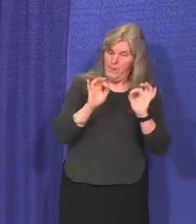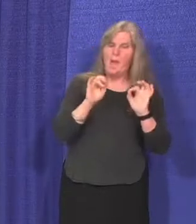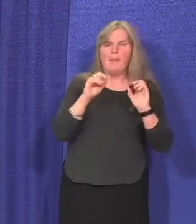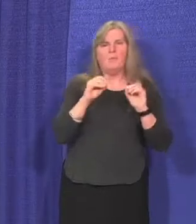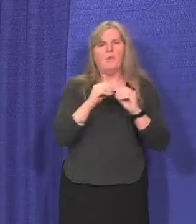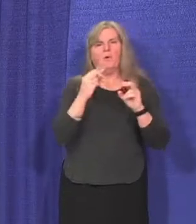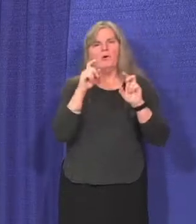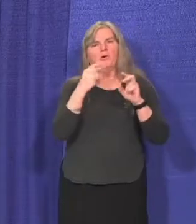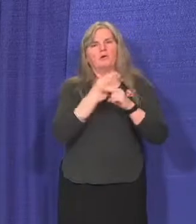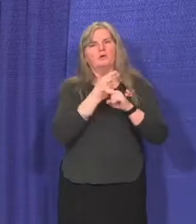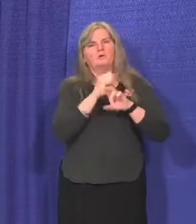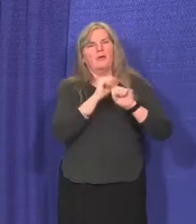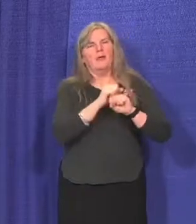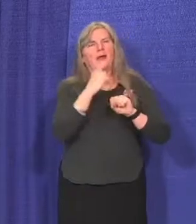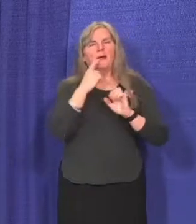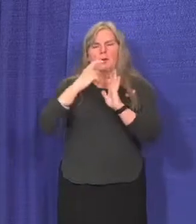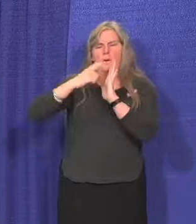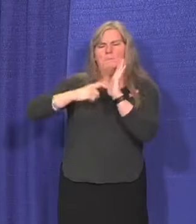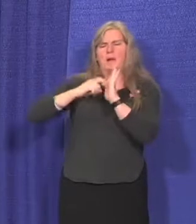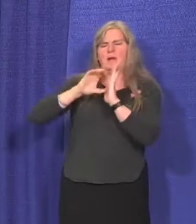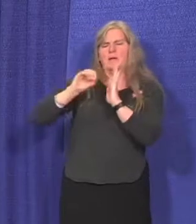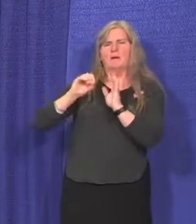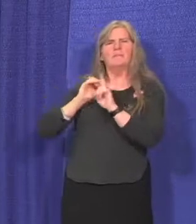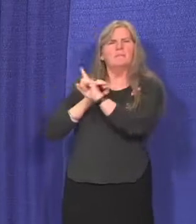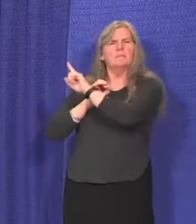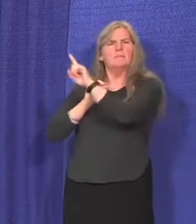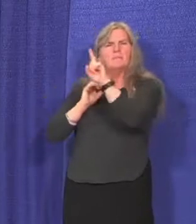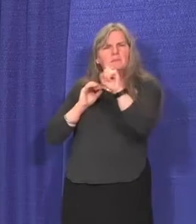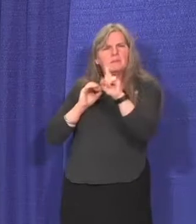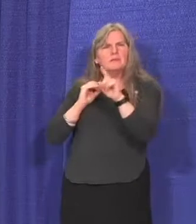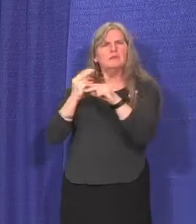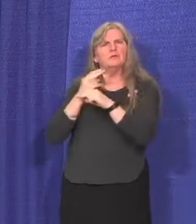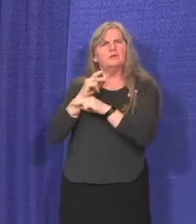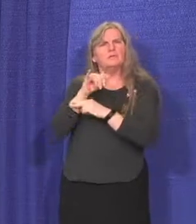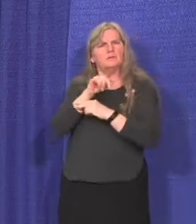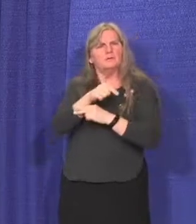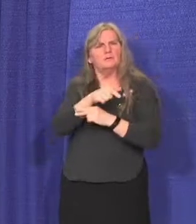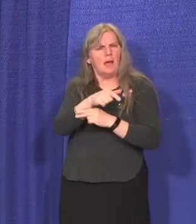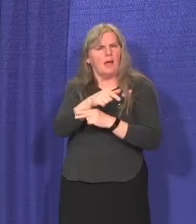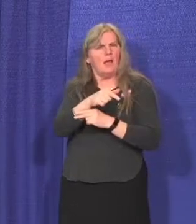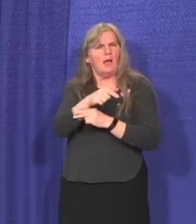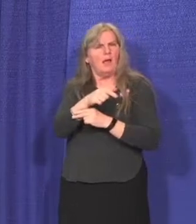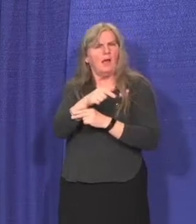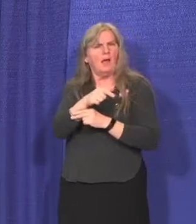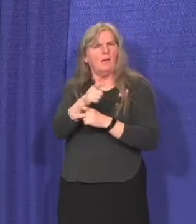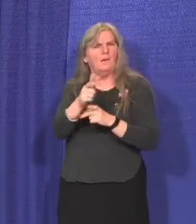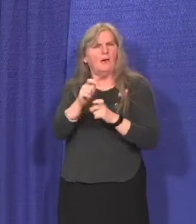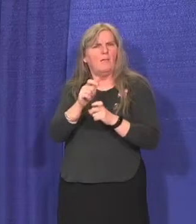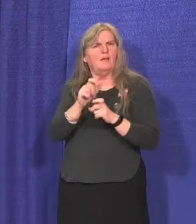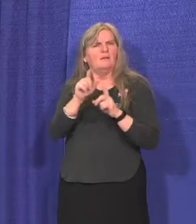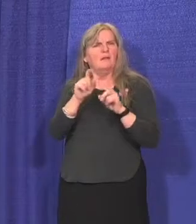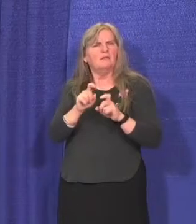It's only been a few couple months through the efficacy is added Raber we are not seeing false negative's and